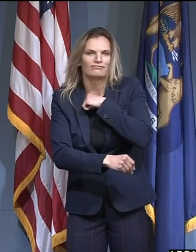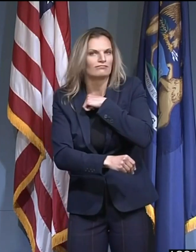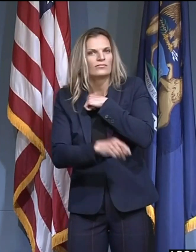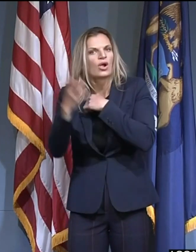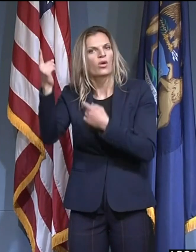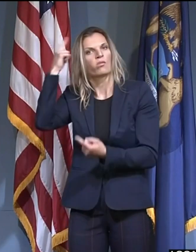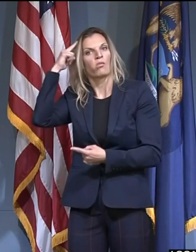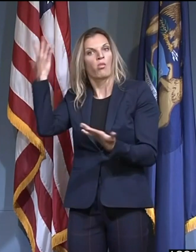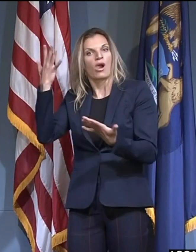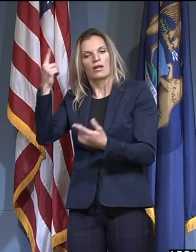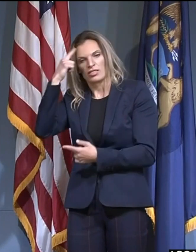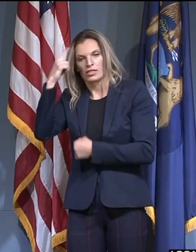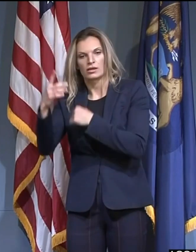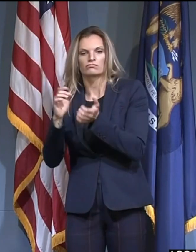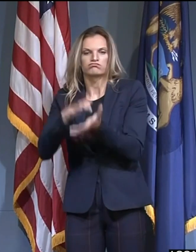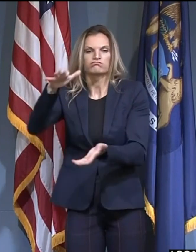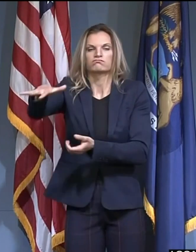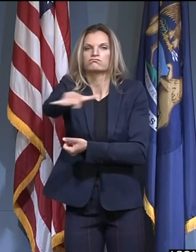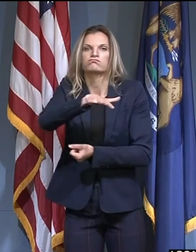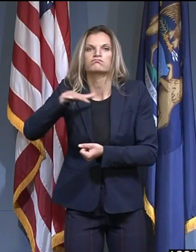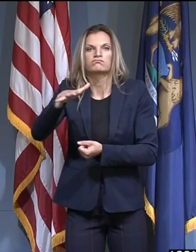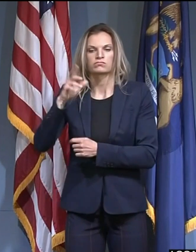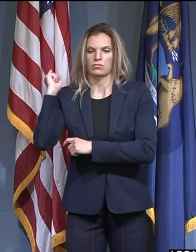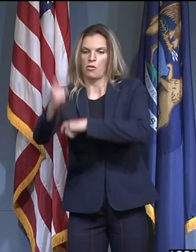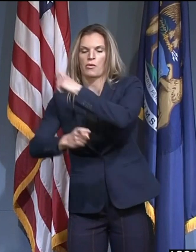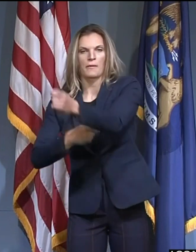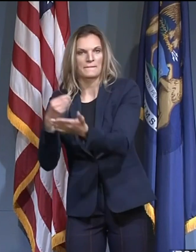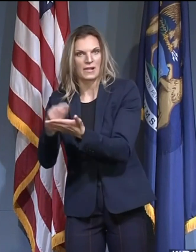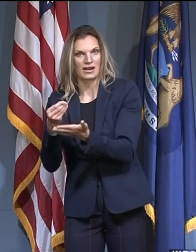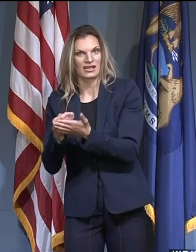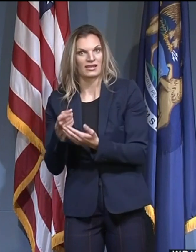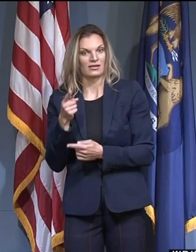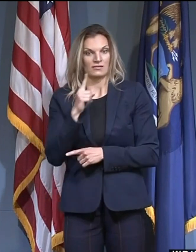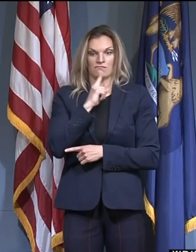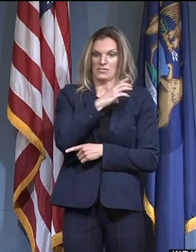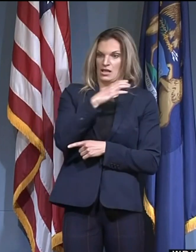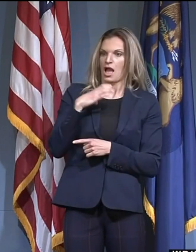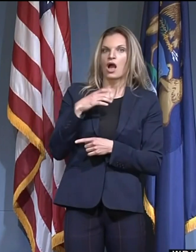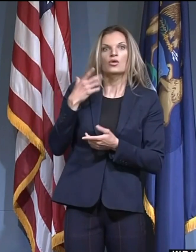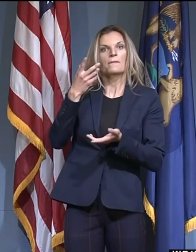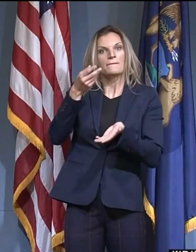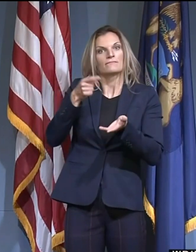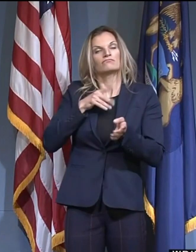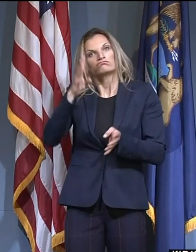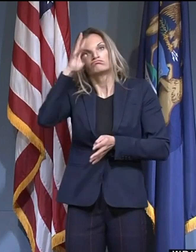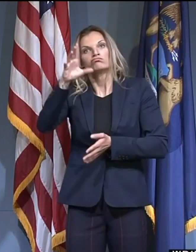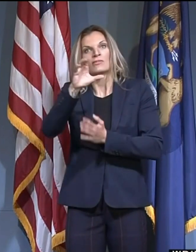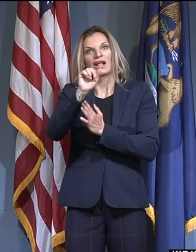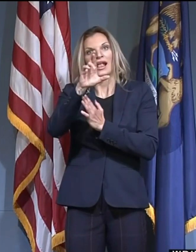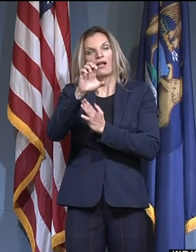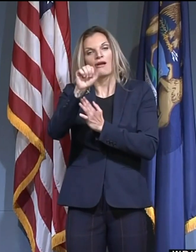UNDER THEIR NEW RULE, PRIVATE SCHOOLS IN AFFLUENT DISTRICTS MAY RECEIVE SERVICES THAT